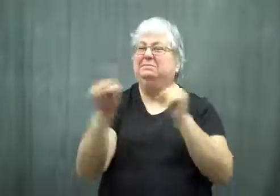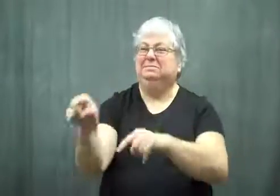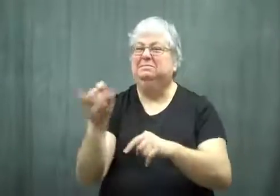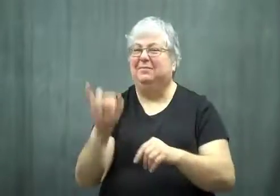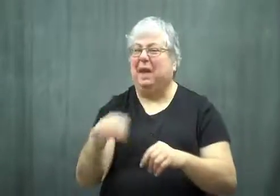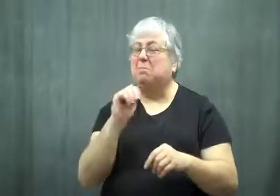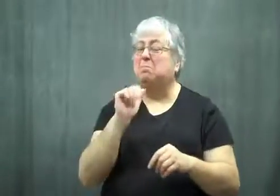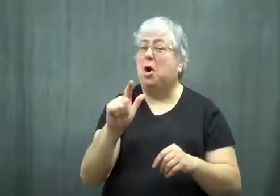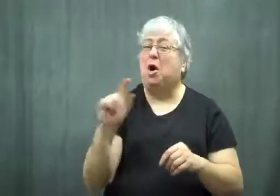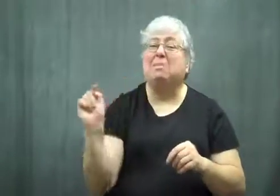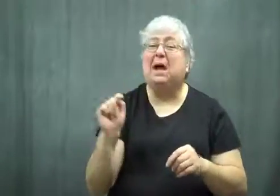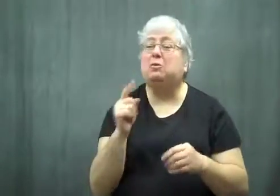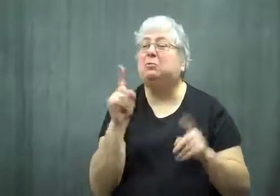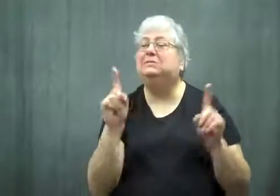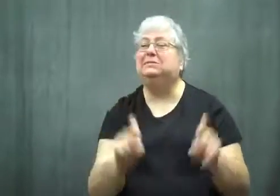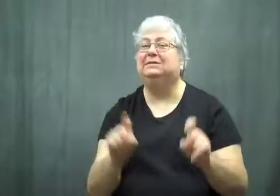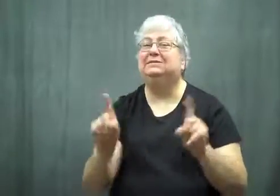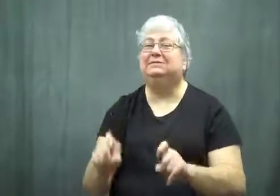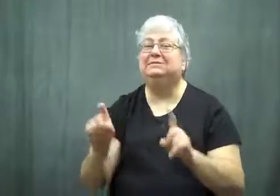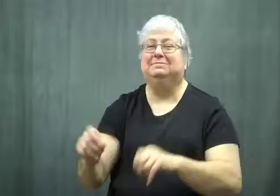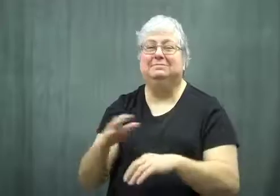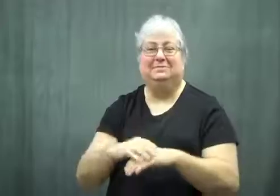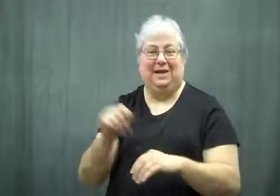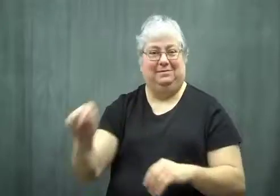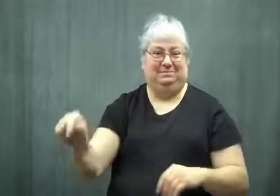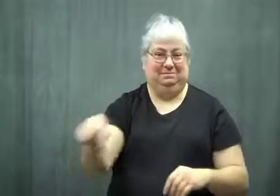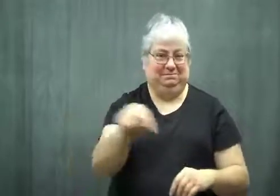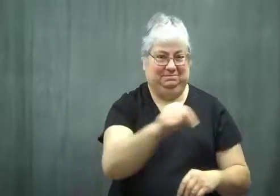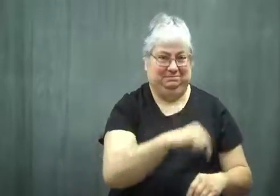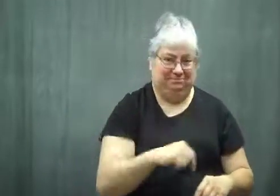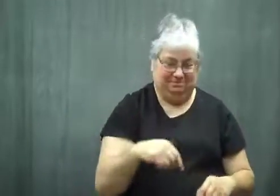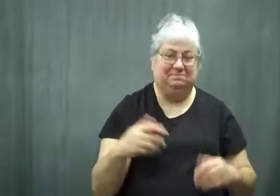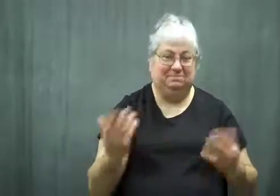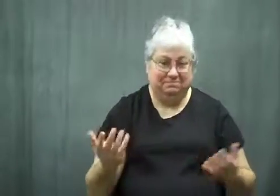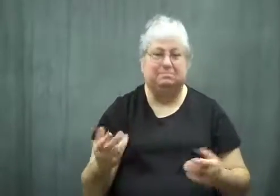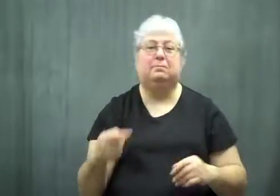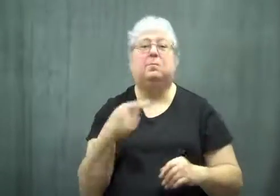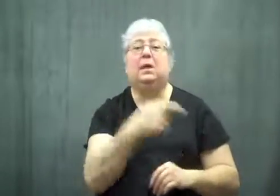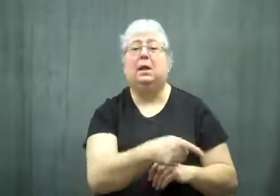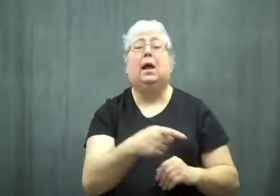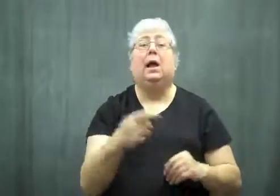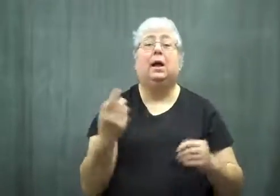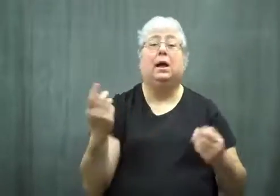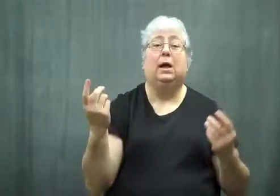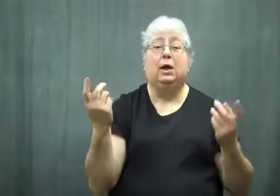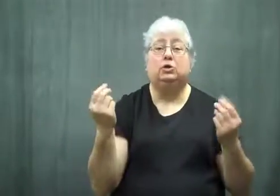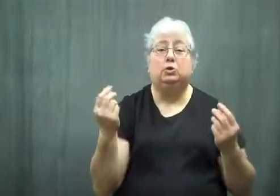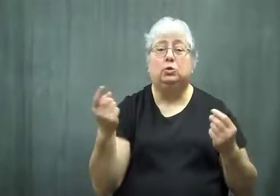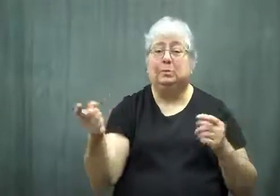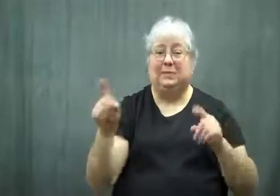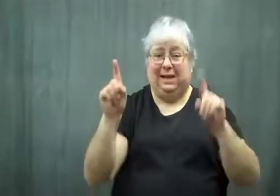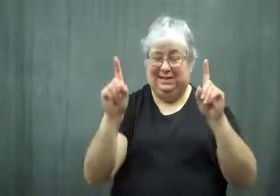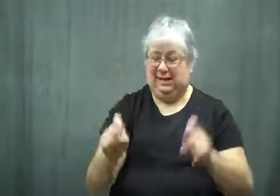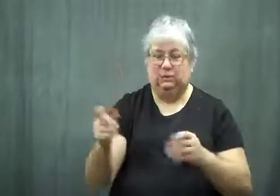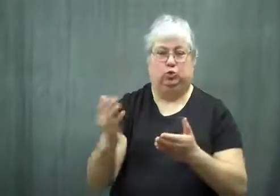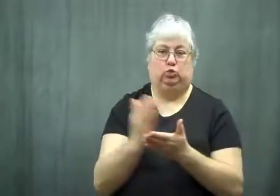He conducted testing in mall restrooms.